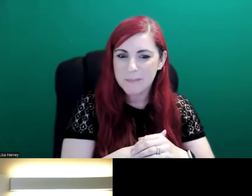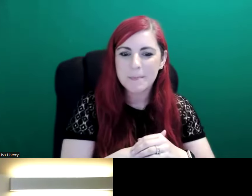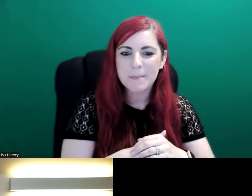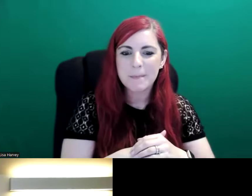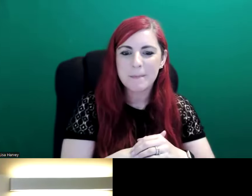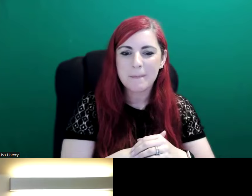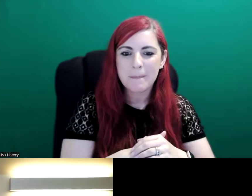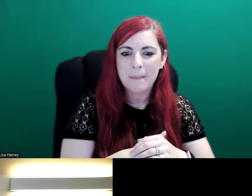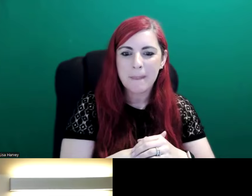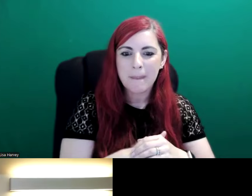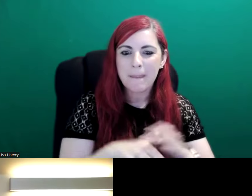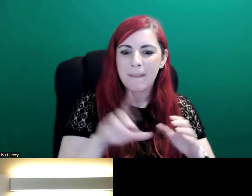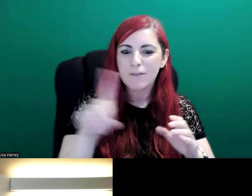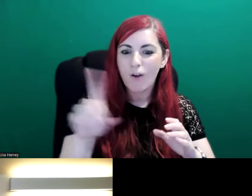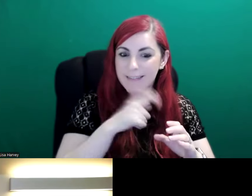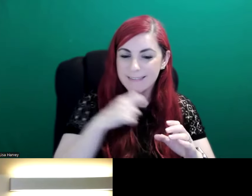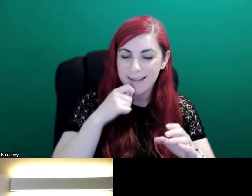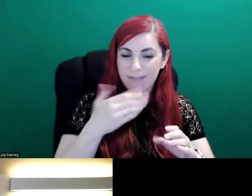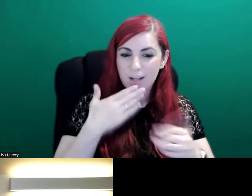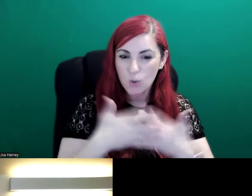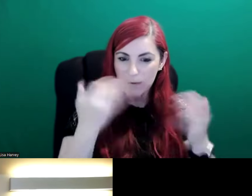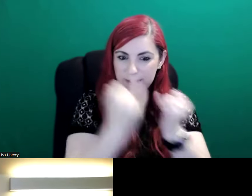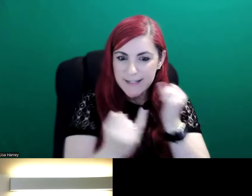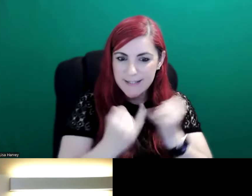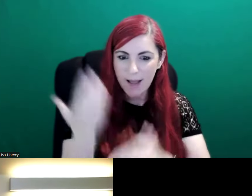you so much for the detailed lecture and that she likes to learn, she'd like to learn